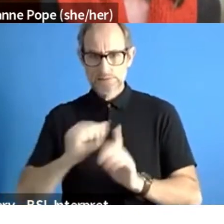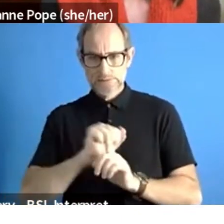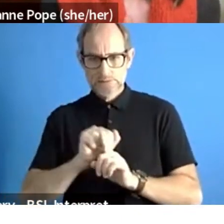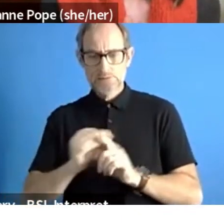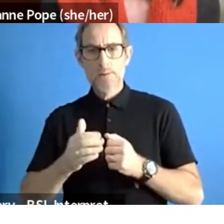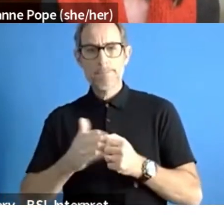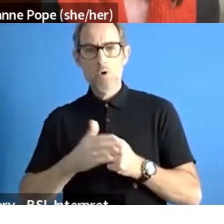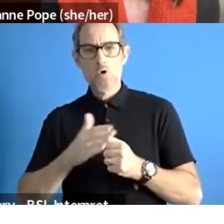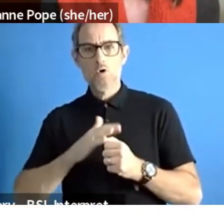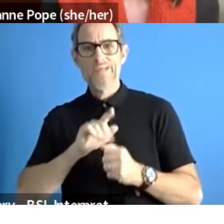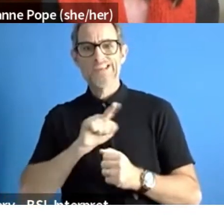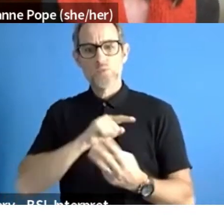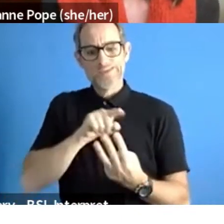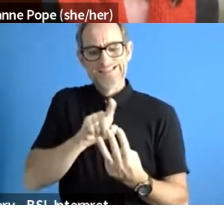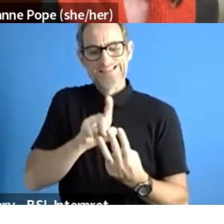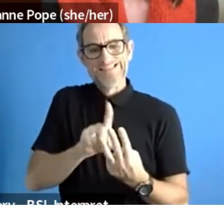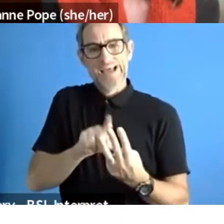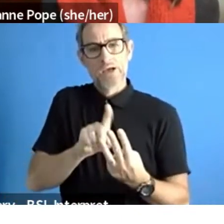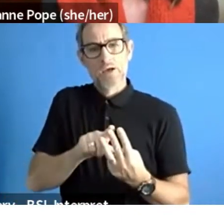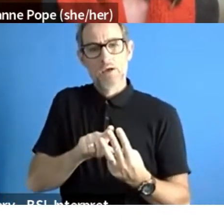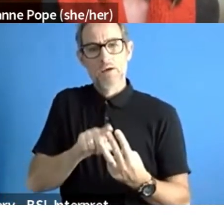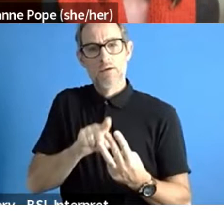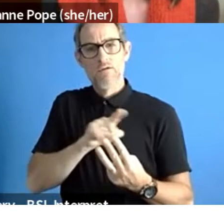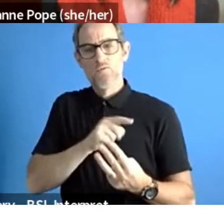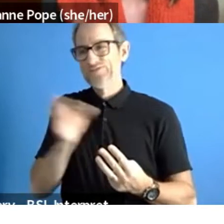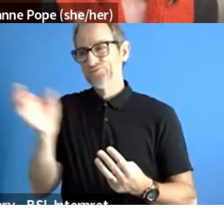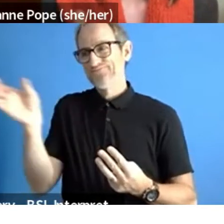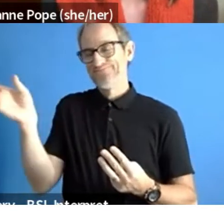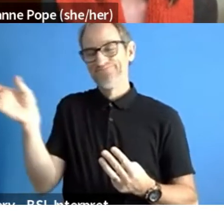was to get an external audit of Casebook to measure against the web